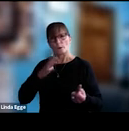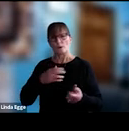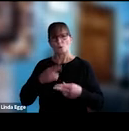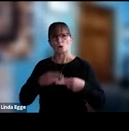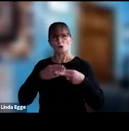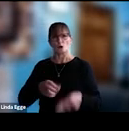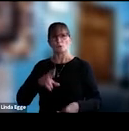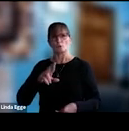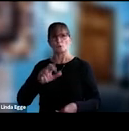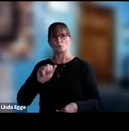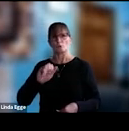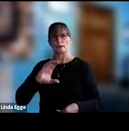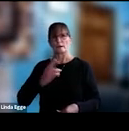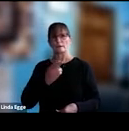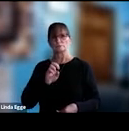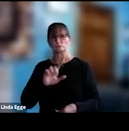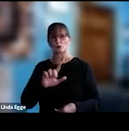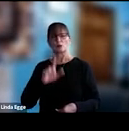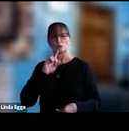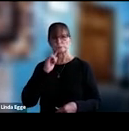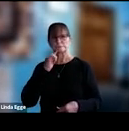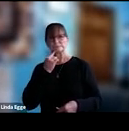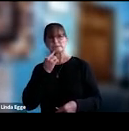with her severe methamphetamine use disorder.